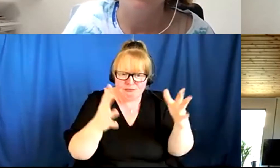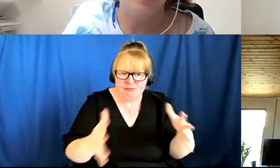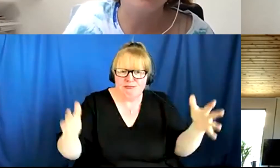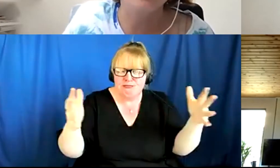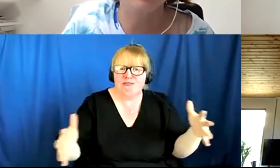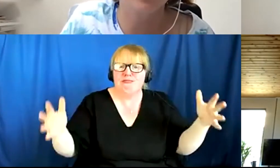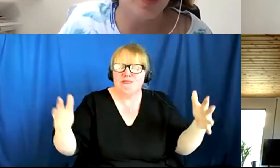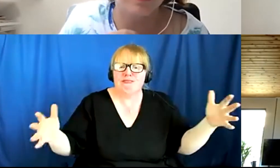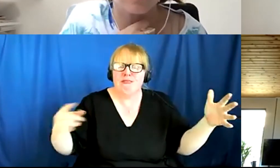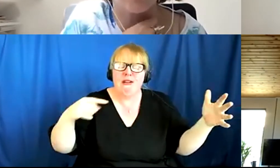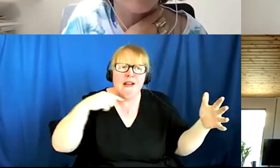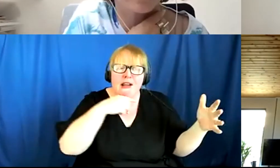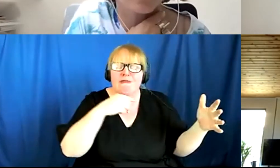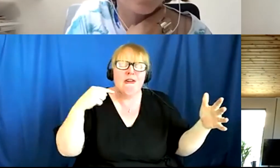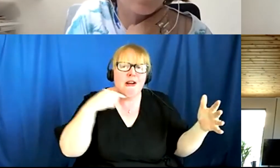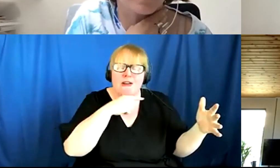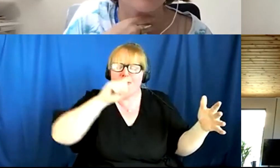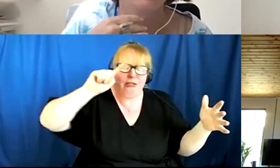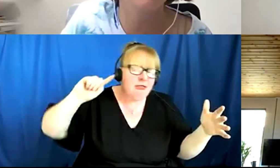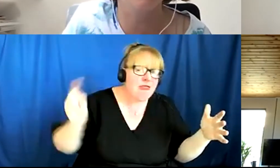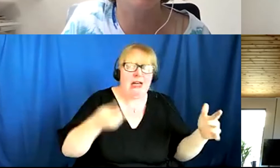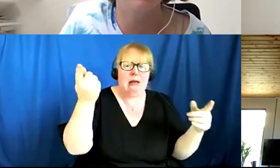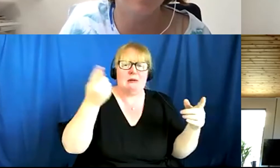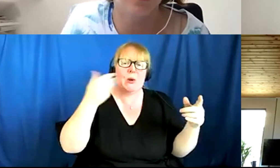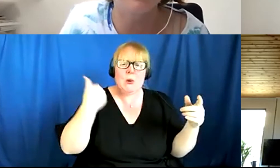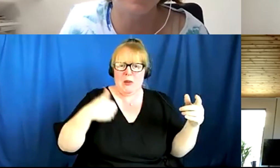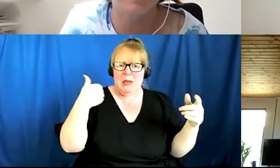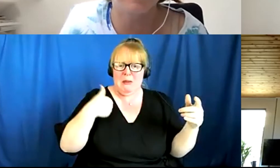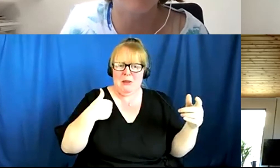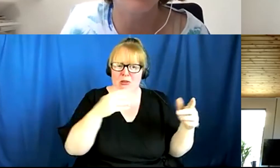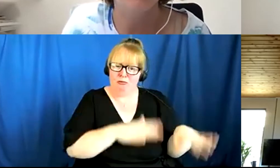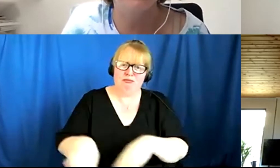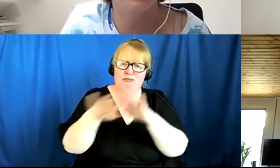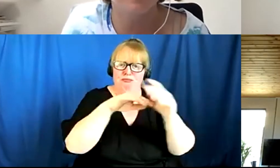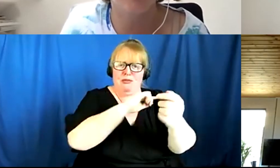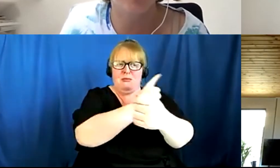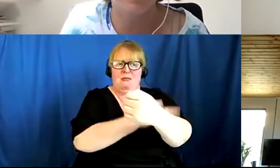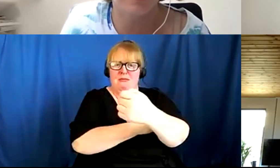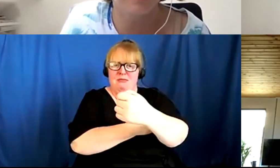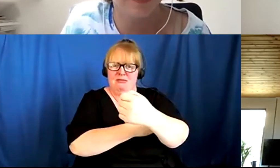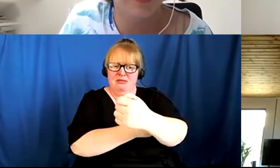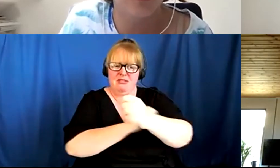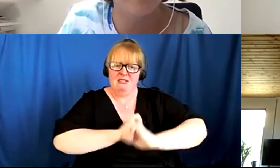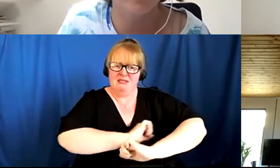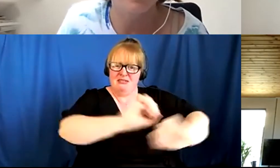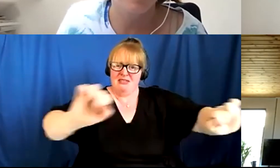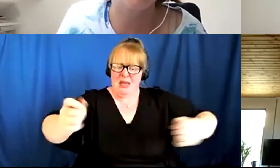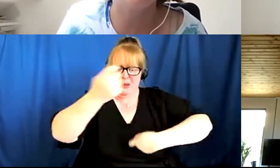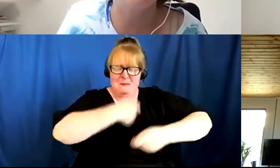hundreds of thousands of women across Poland, even in a small city and politicise them, politicise their voices, and that kind of never happened before.